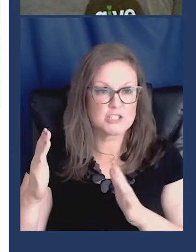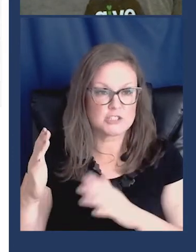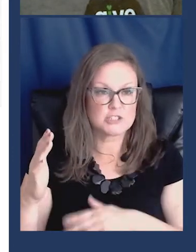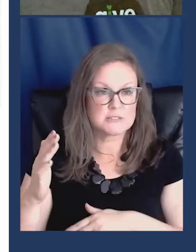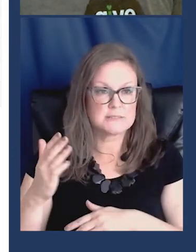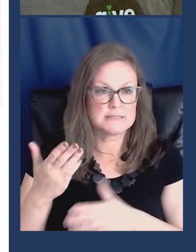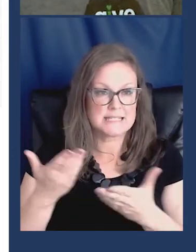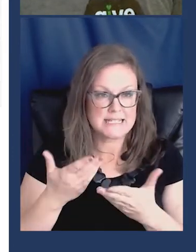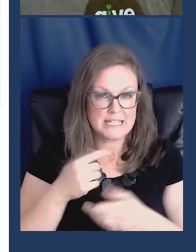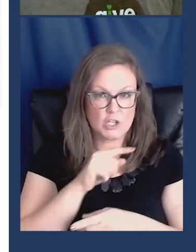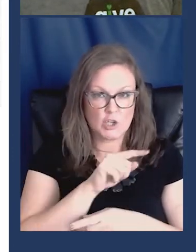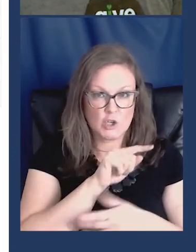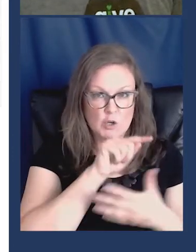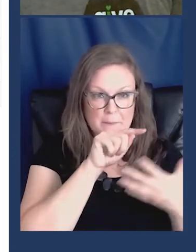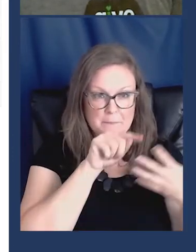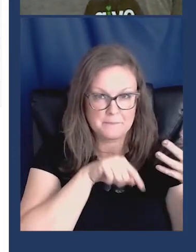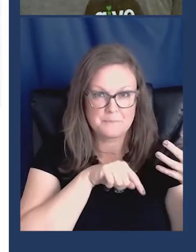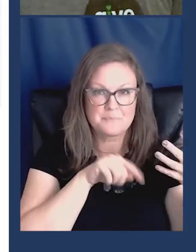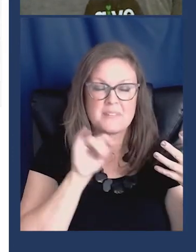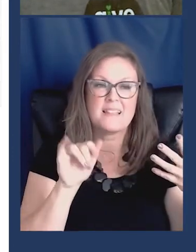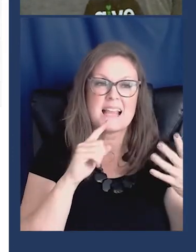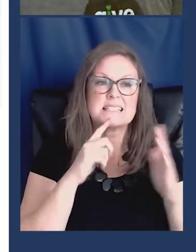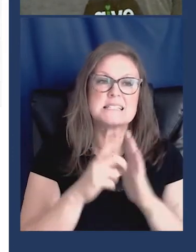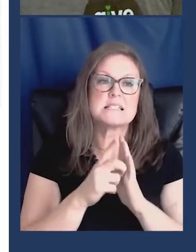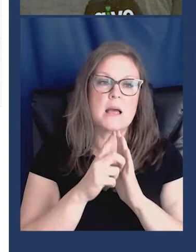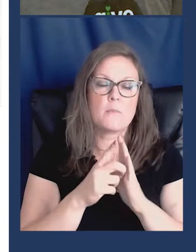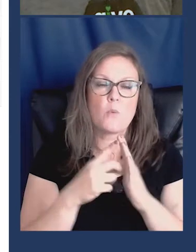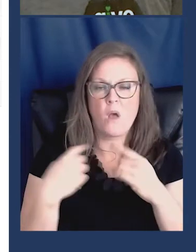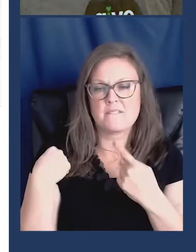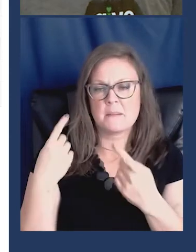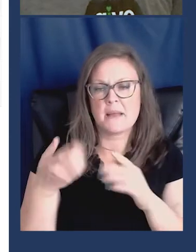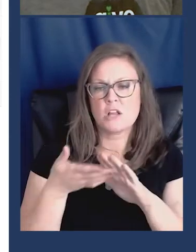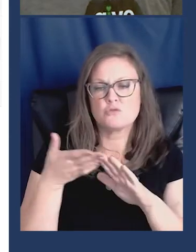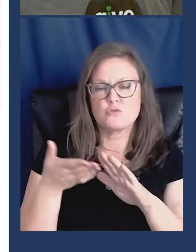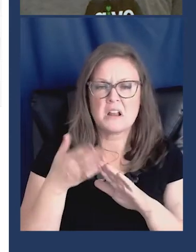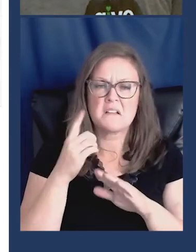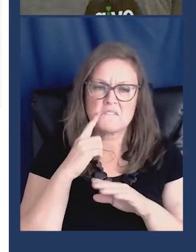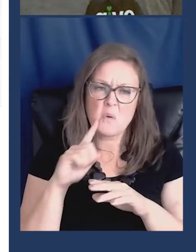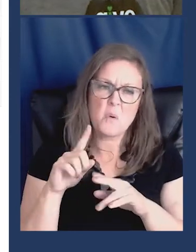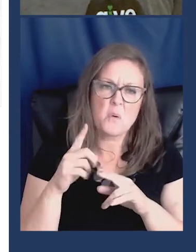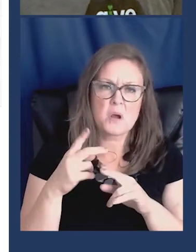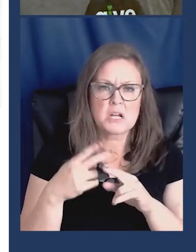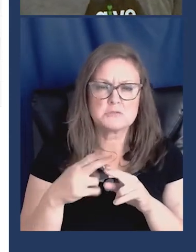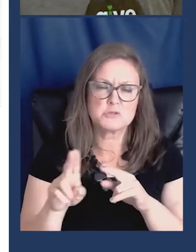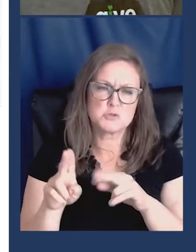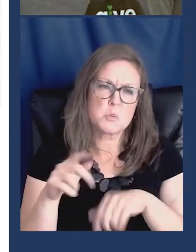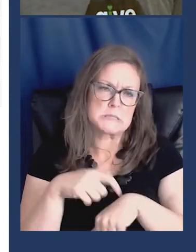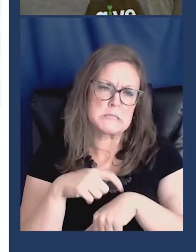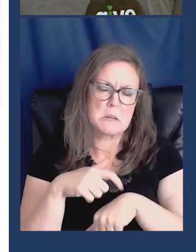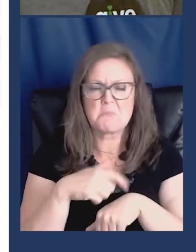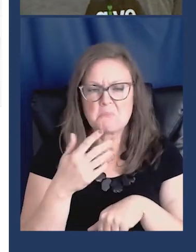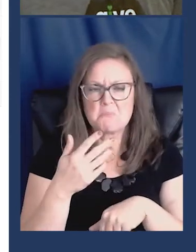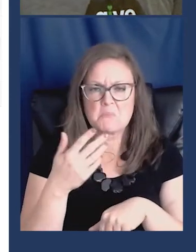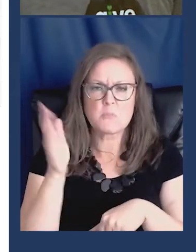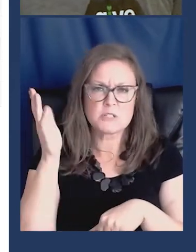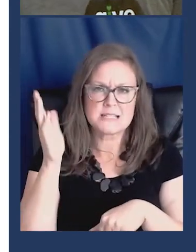This is a demo I've been running for a little while. Presented it a few times and then in the leaderboards.